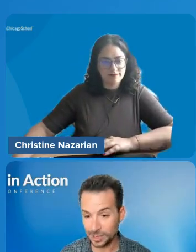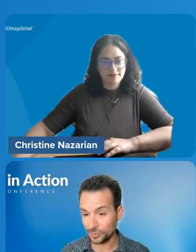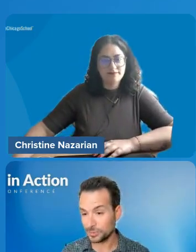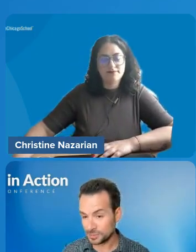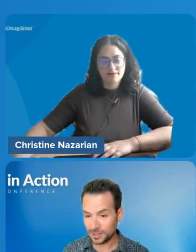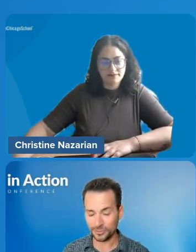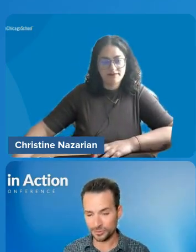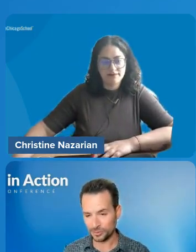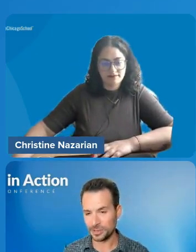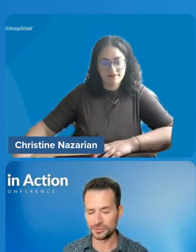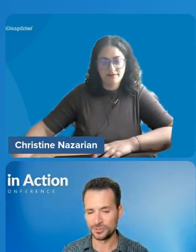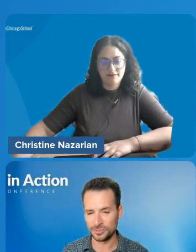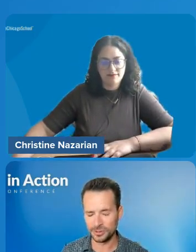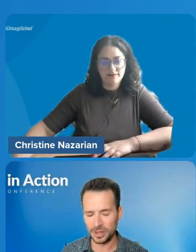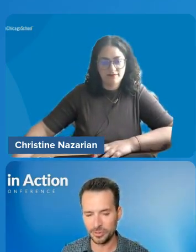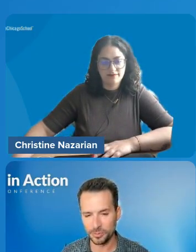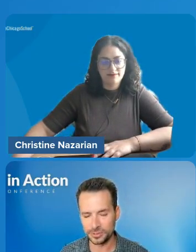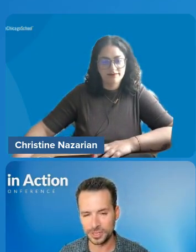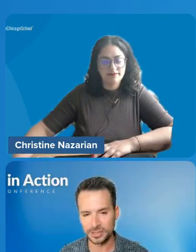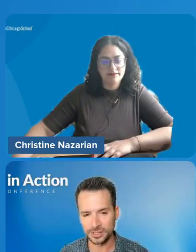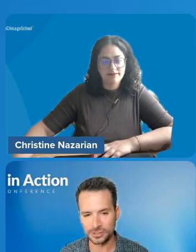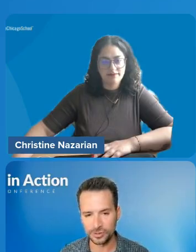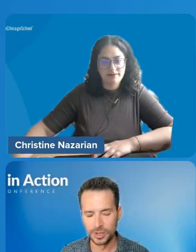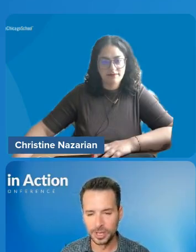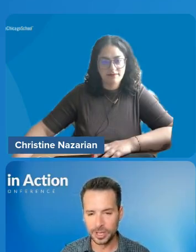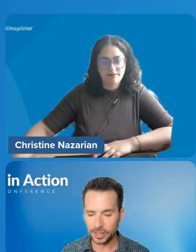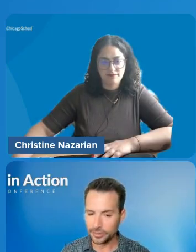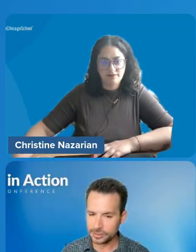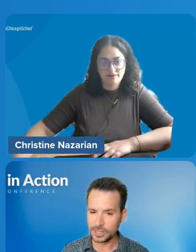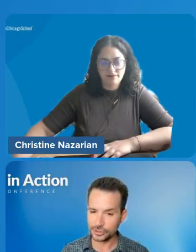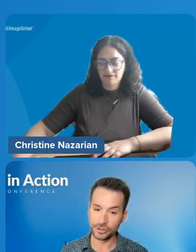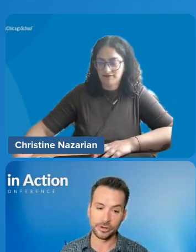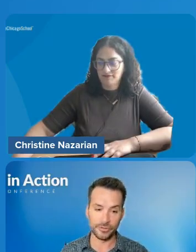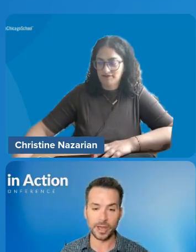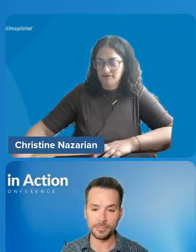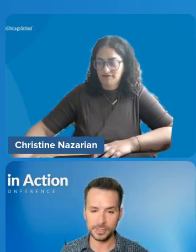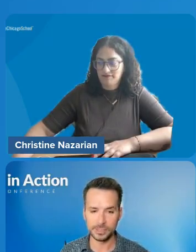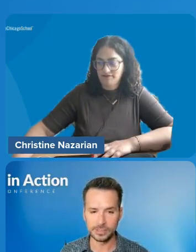really upset based on how they were presenting. So again, this is that generative AI piece that